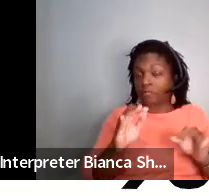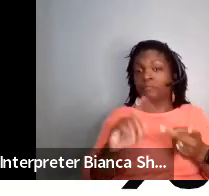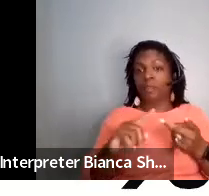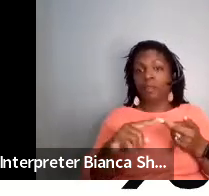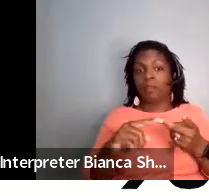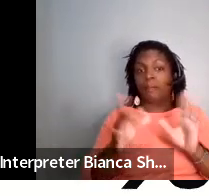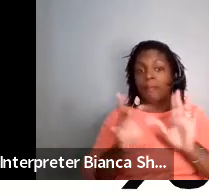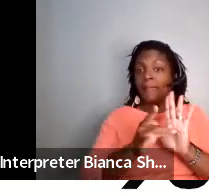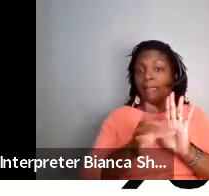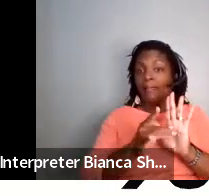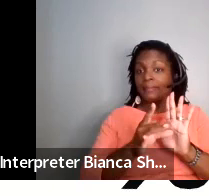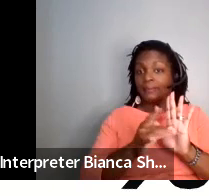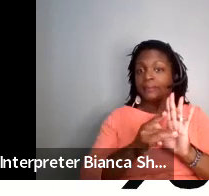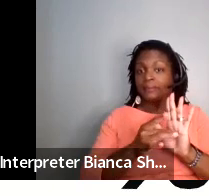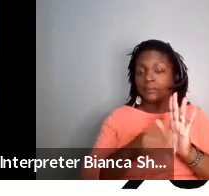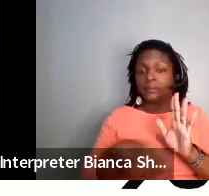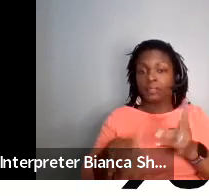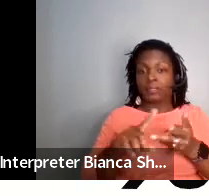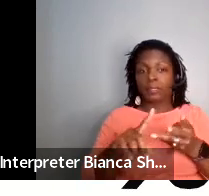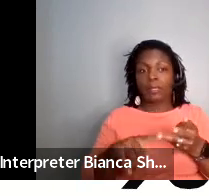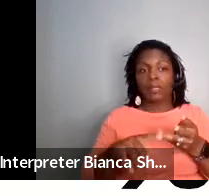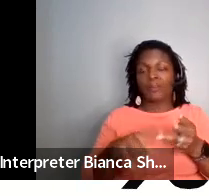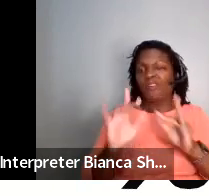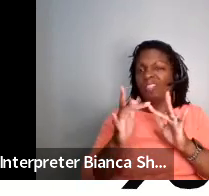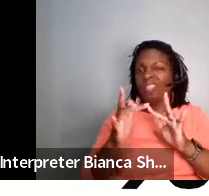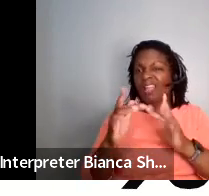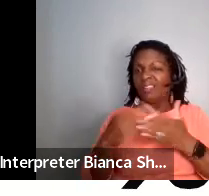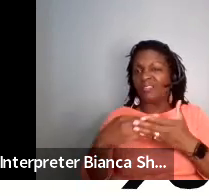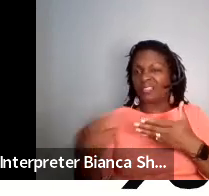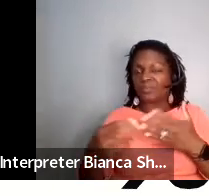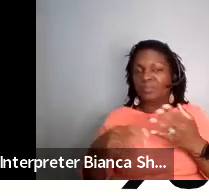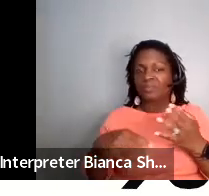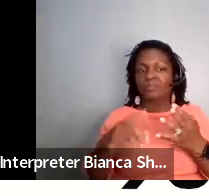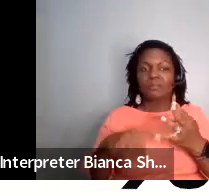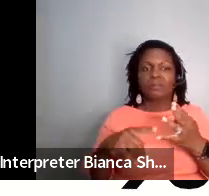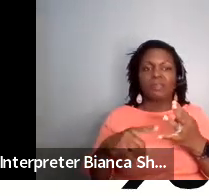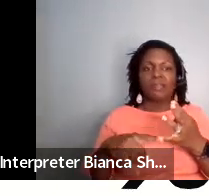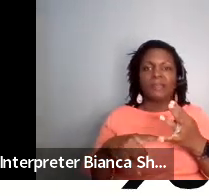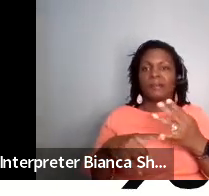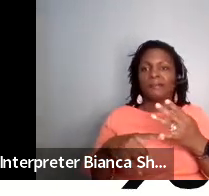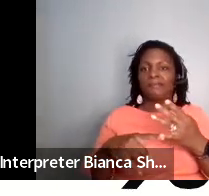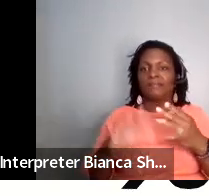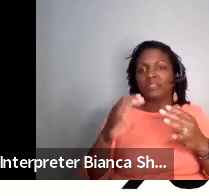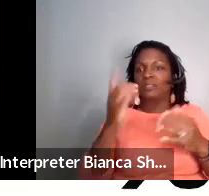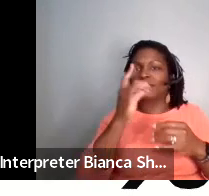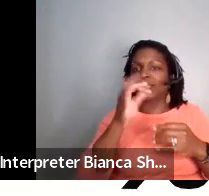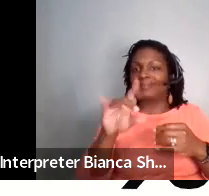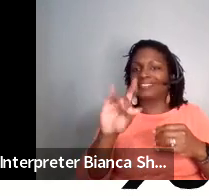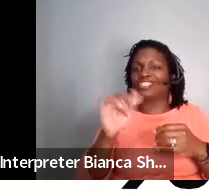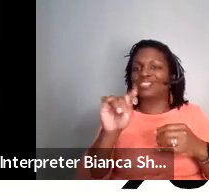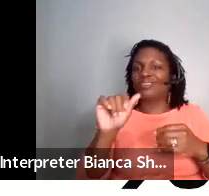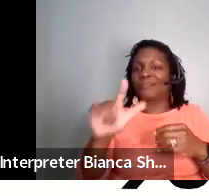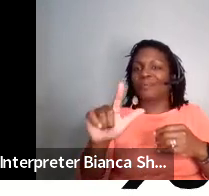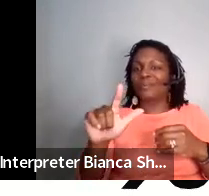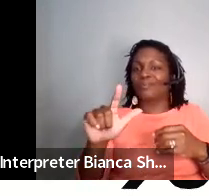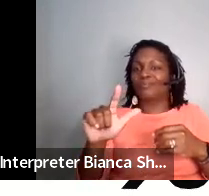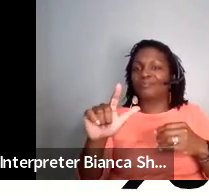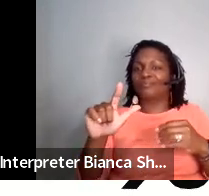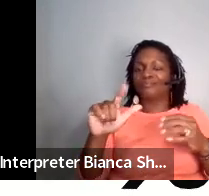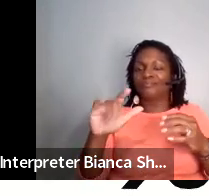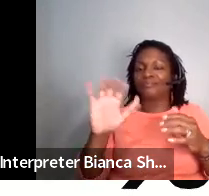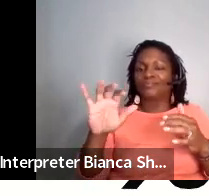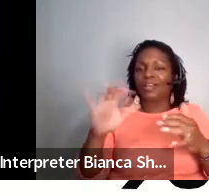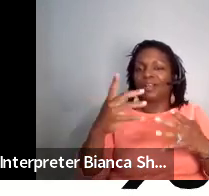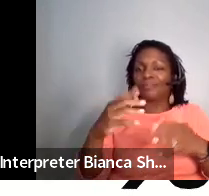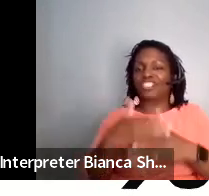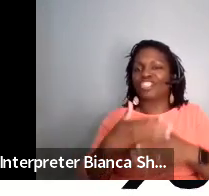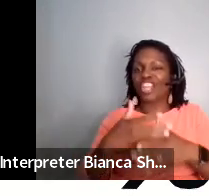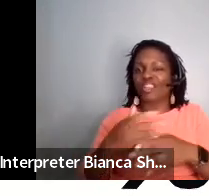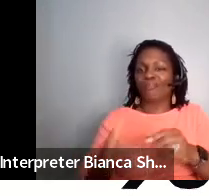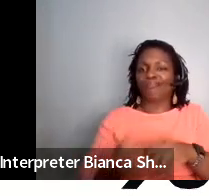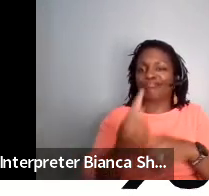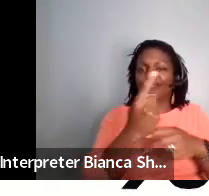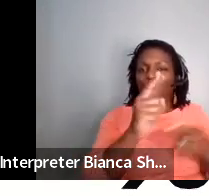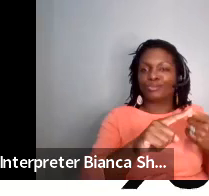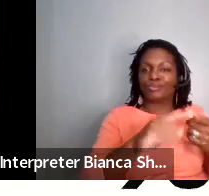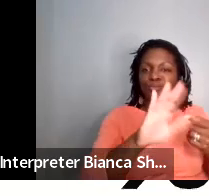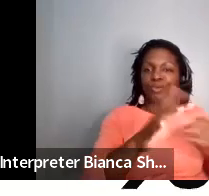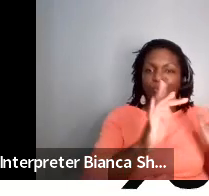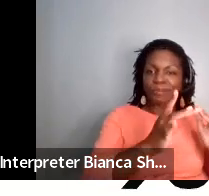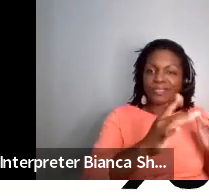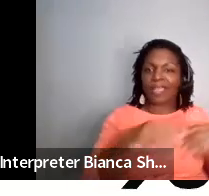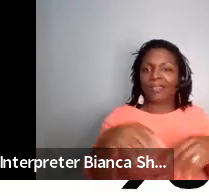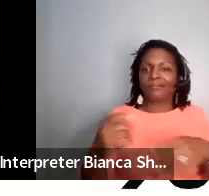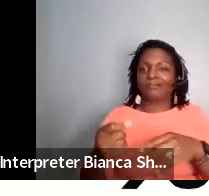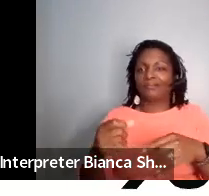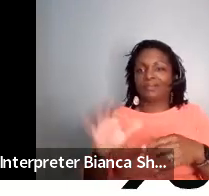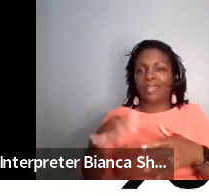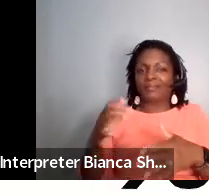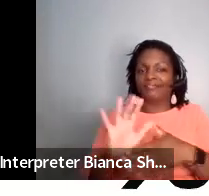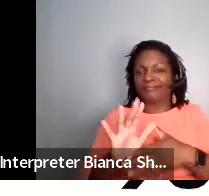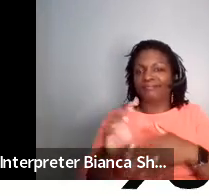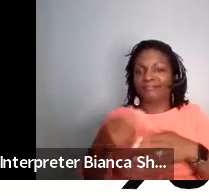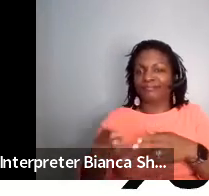And then there's also some online resources like animated and static social media digital shareables that are available through the Samsung store that you can just go download and put on your website. and other resources to help spread the word